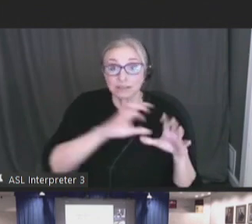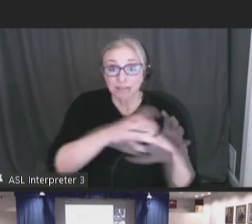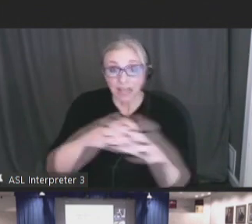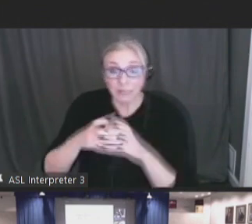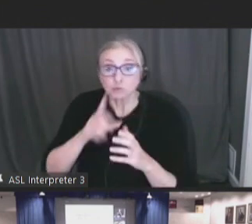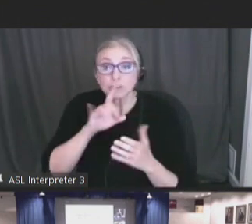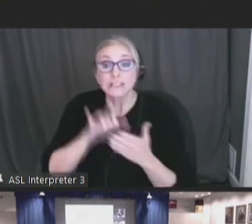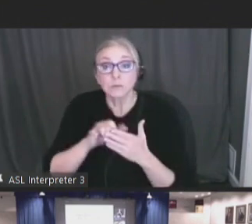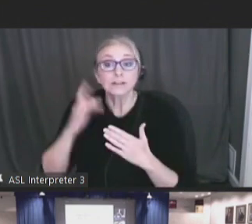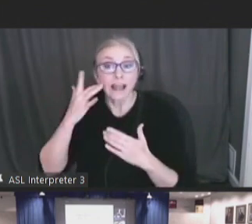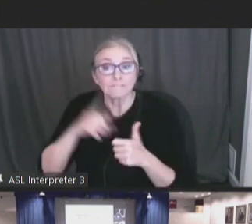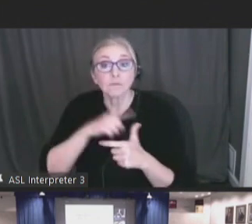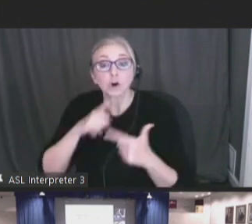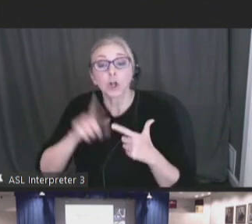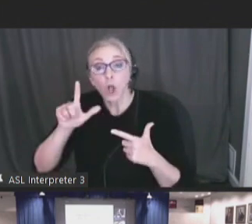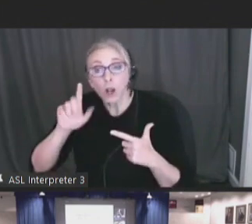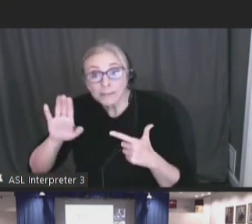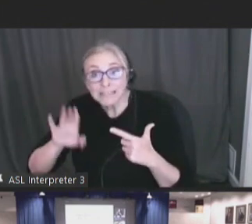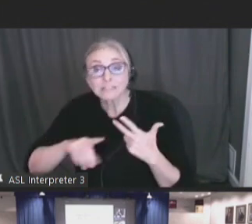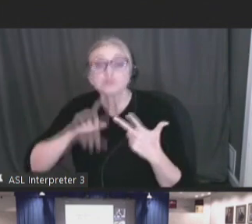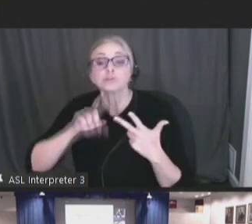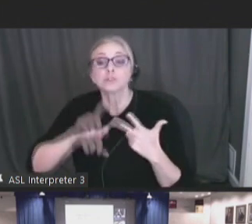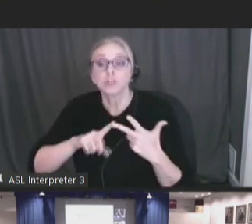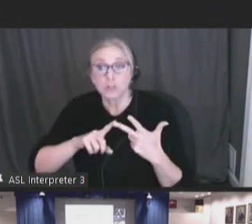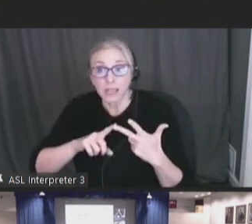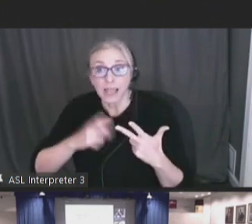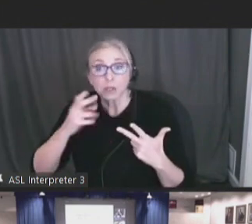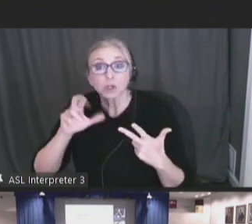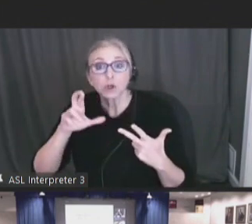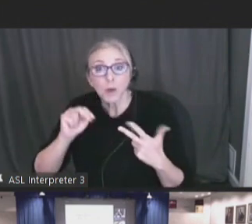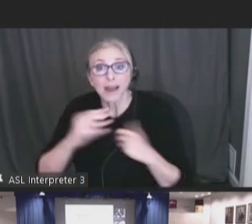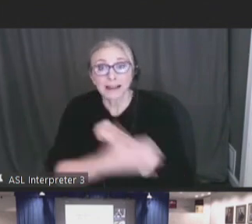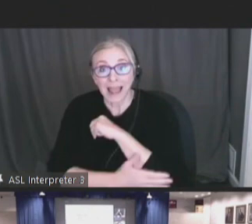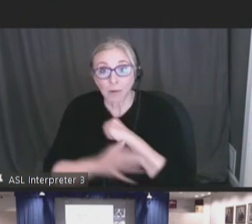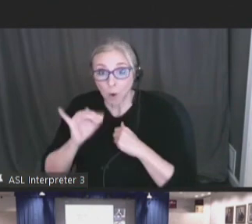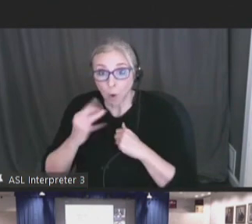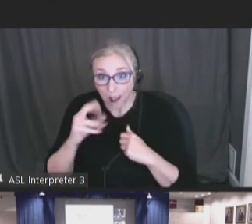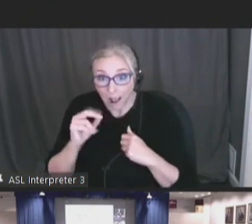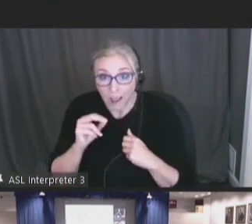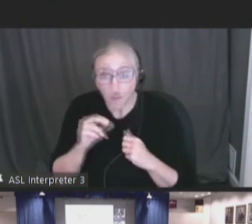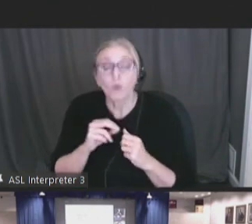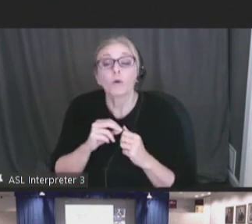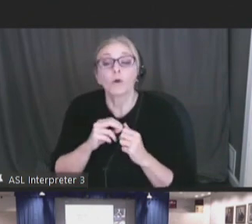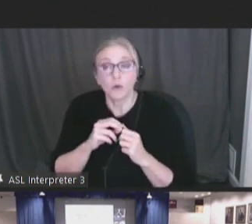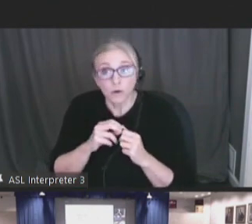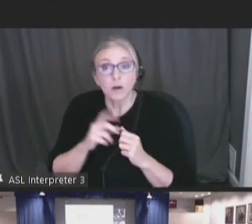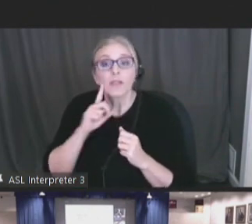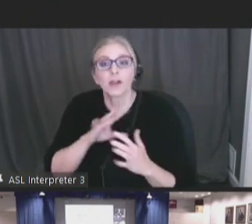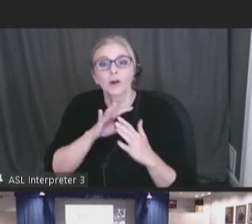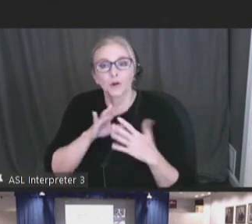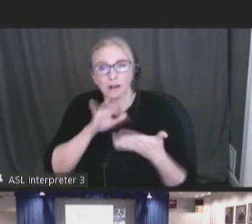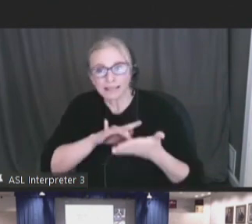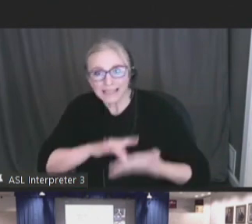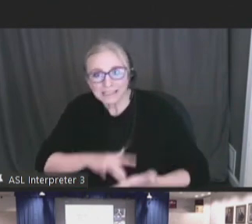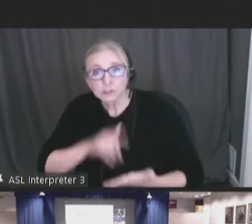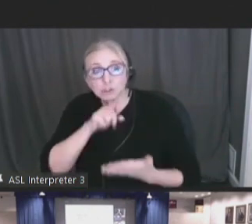Long Beach, California, and Huron County, Ohio. There are links to blog posts about